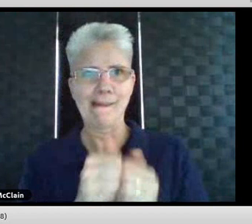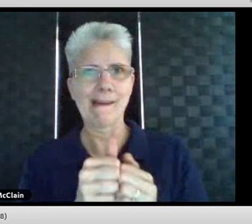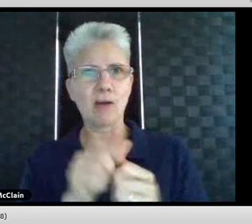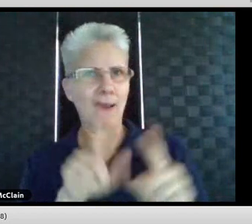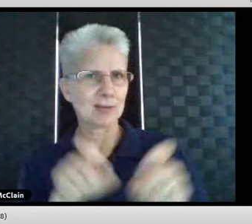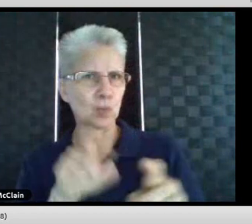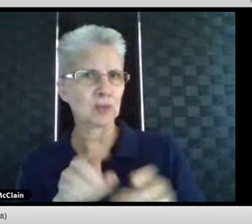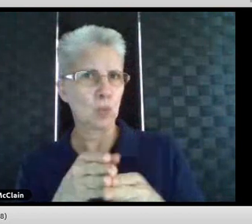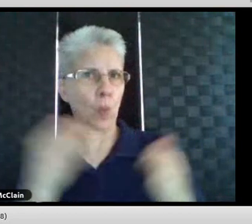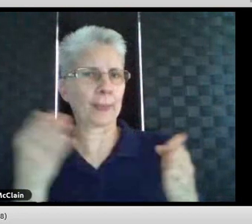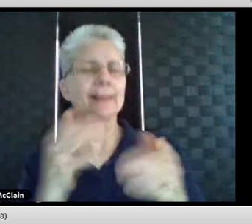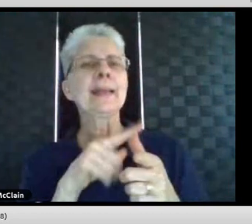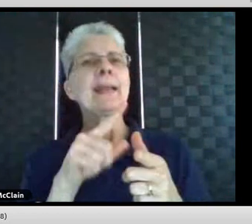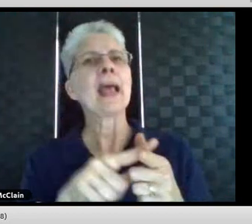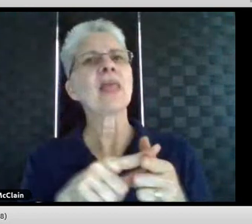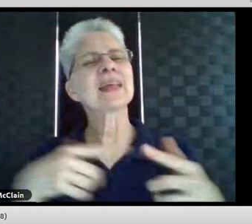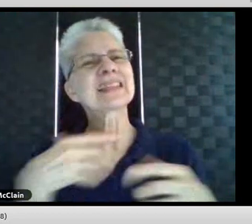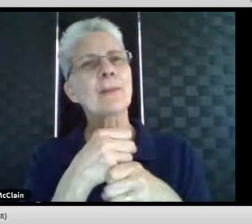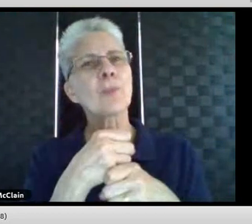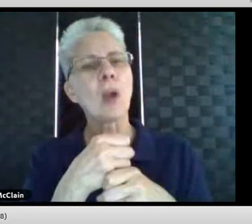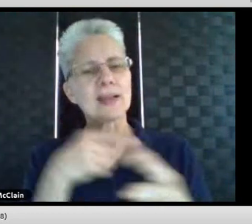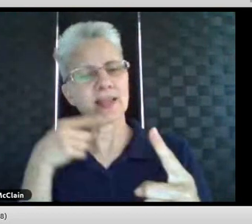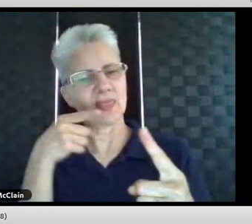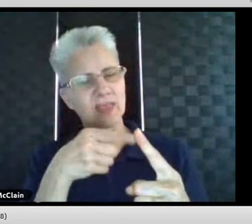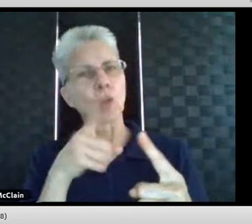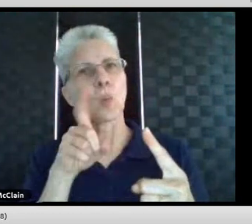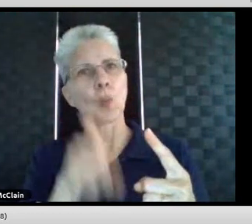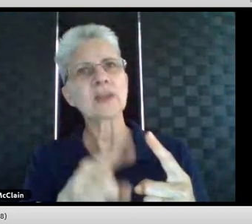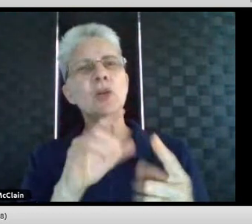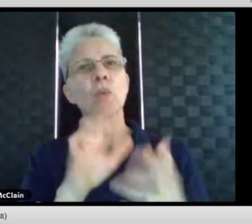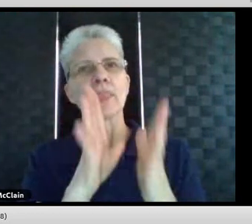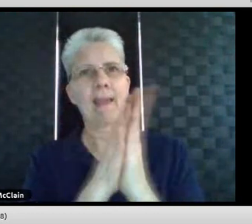And then summarize the main questions when they ask through the chat that's kind of,